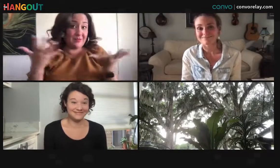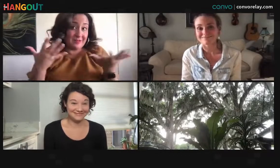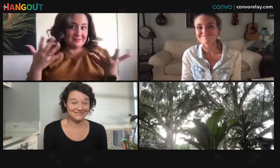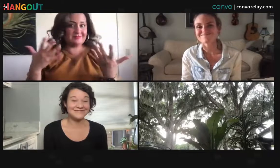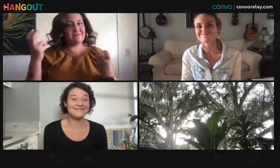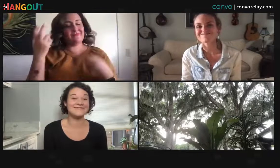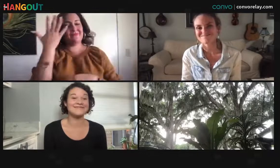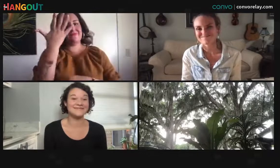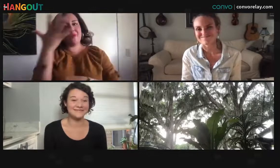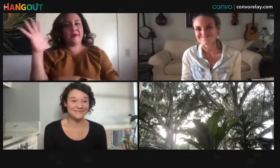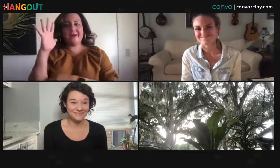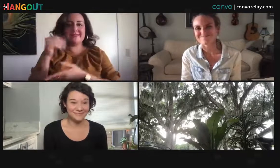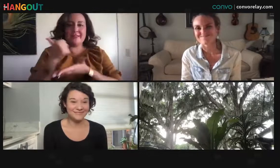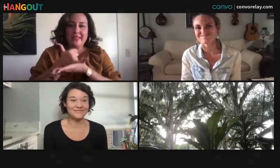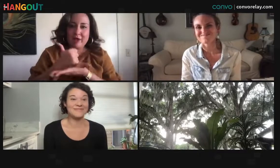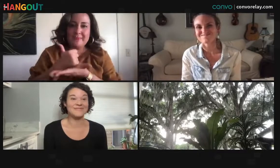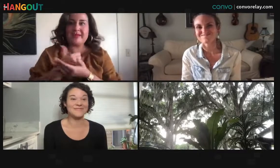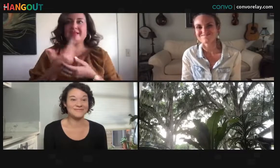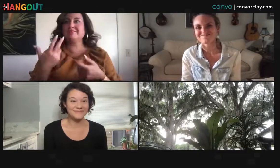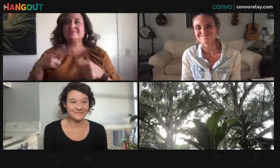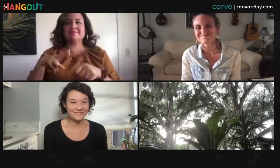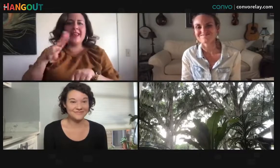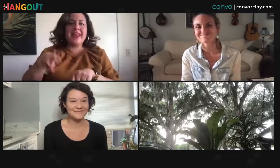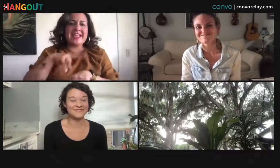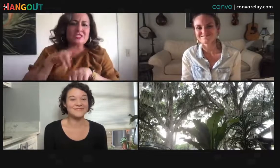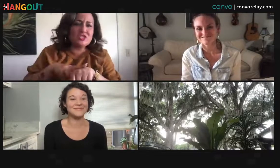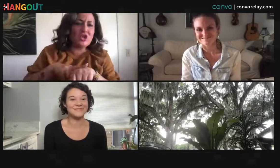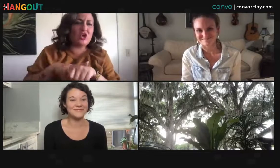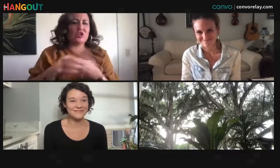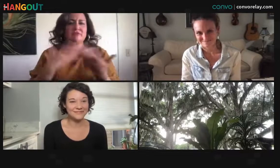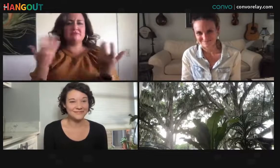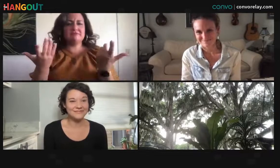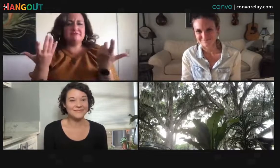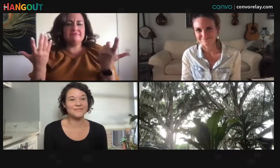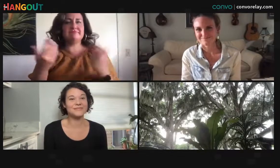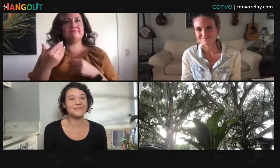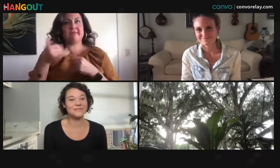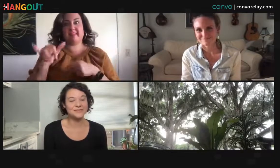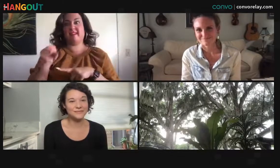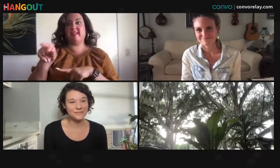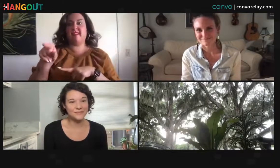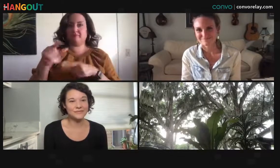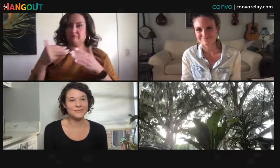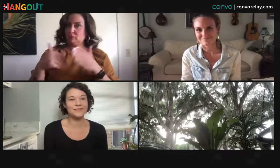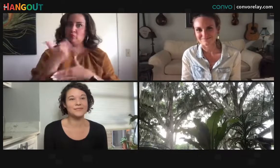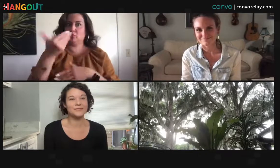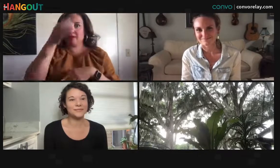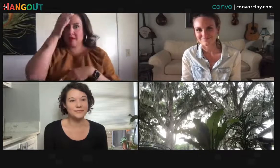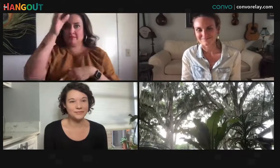just like this one but it definitely goes along with our theme with nature therapy and nature in general